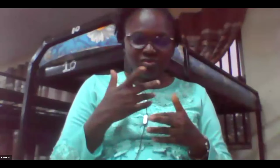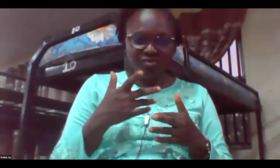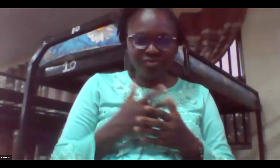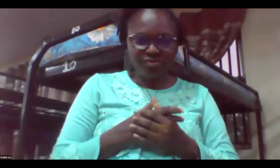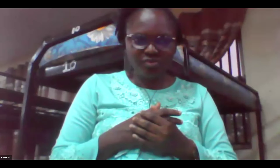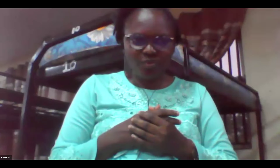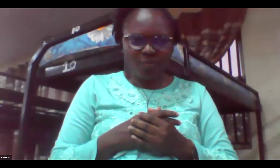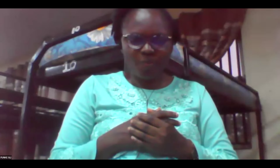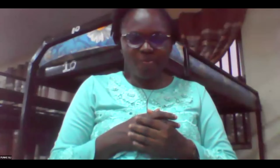Okay.